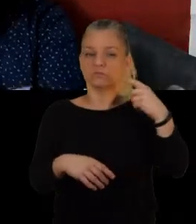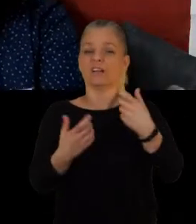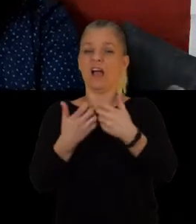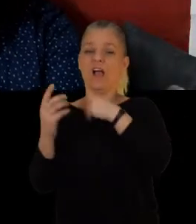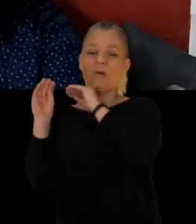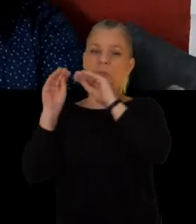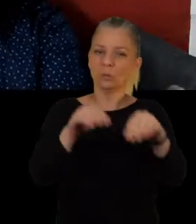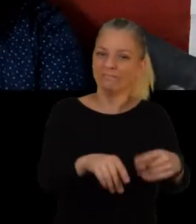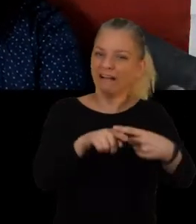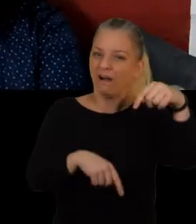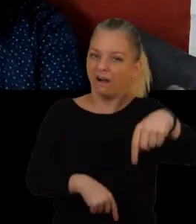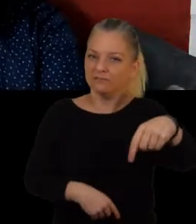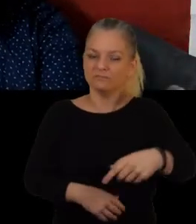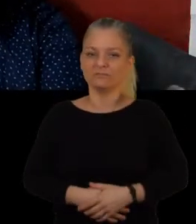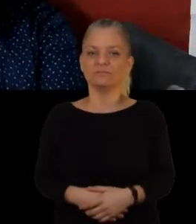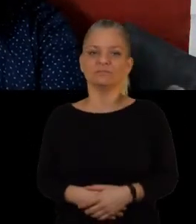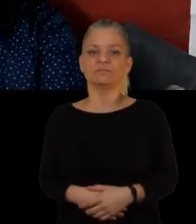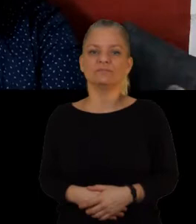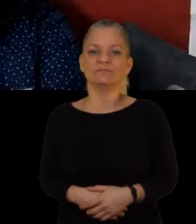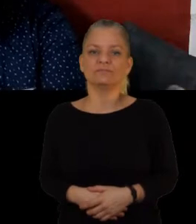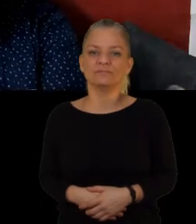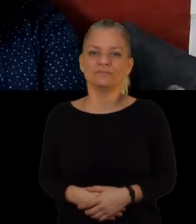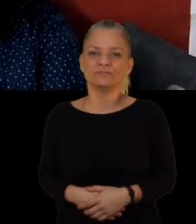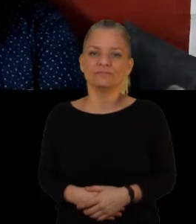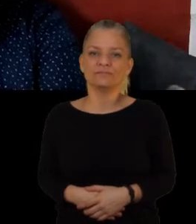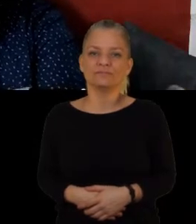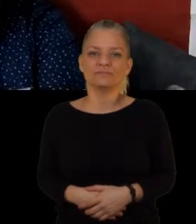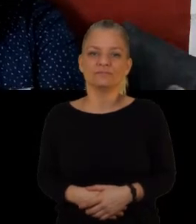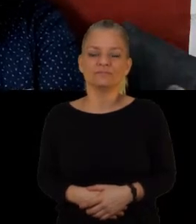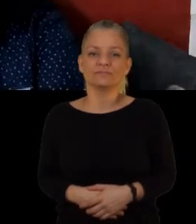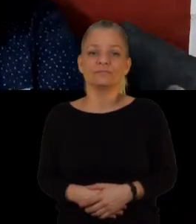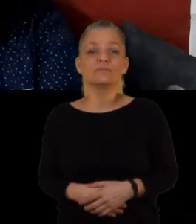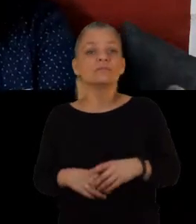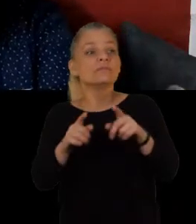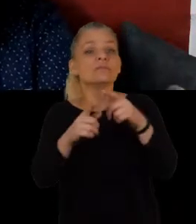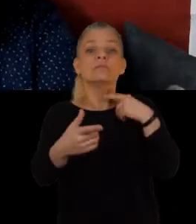the police and uh i um was a police officer in south London so it brought me down to England